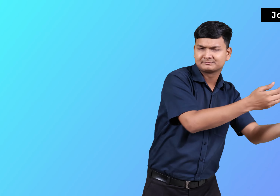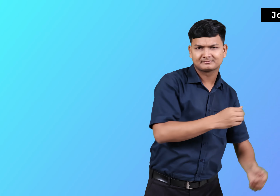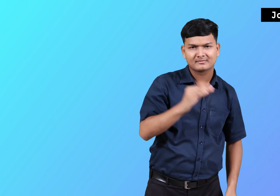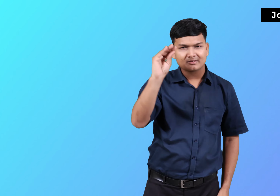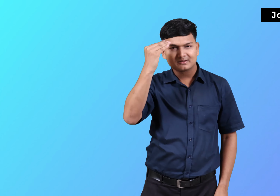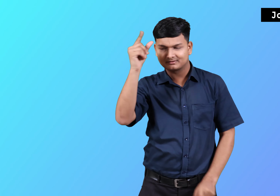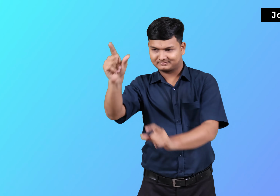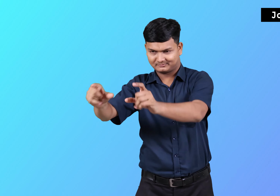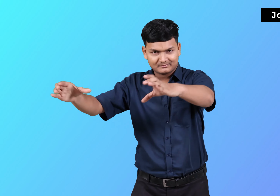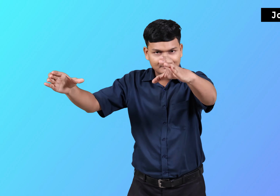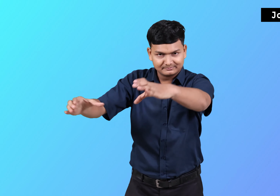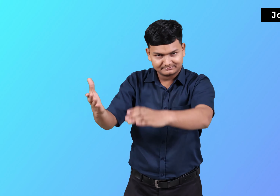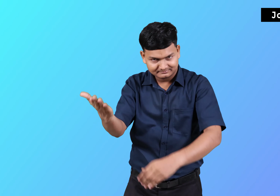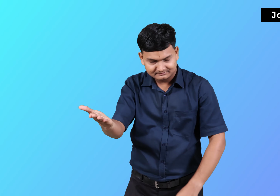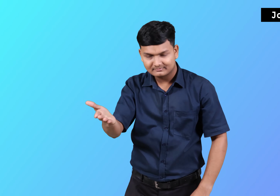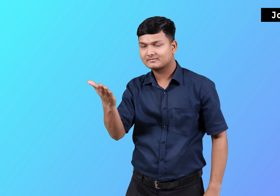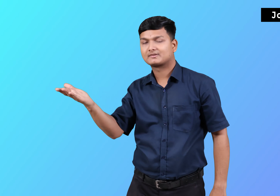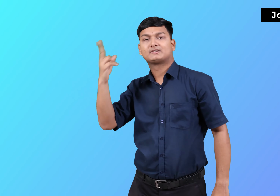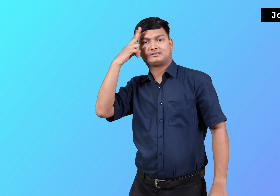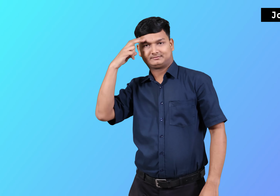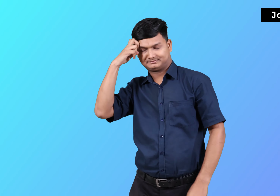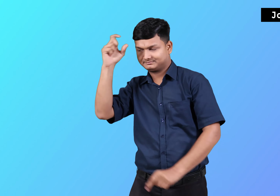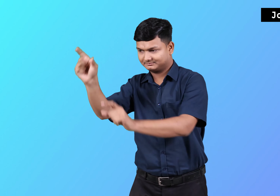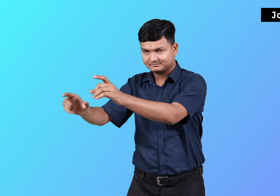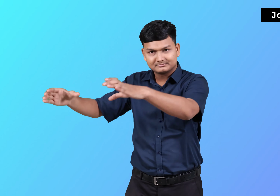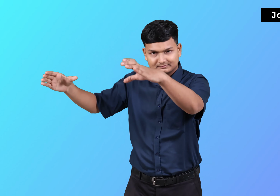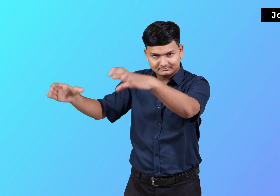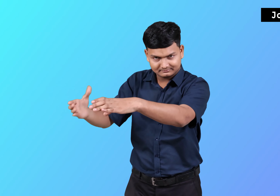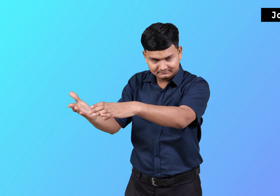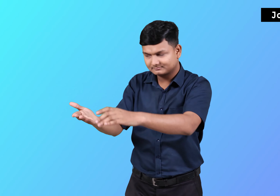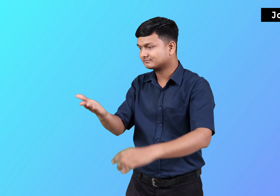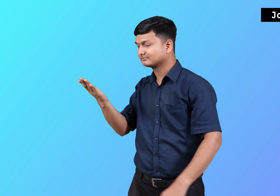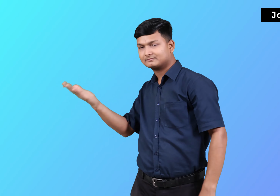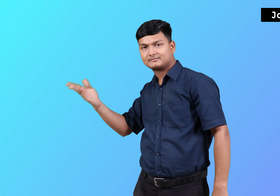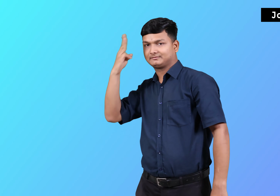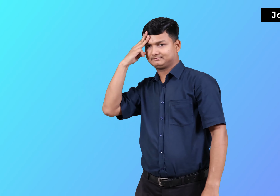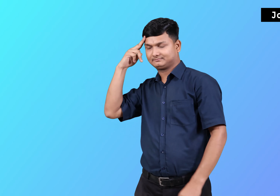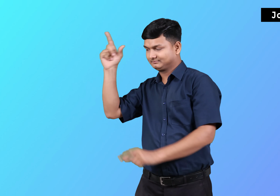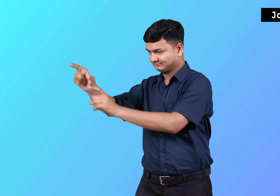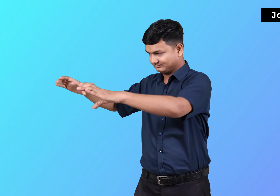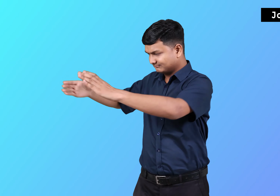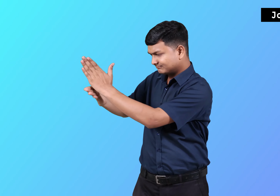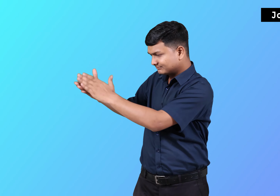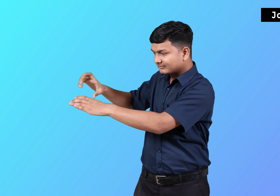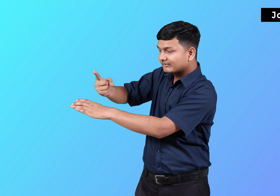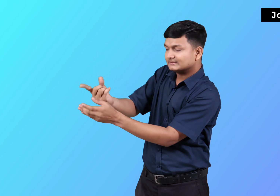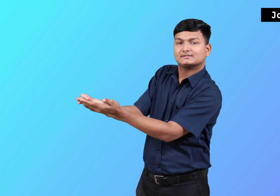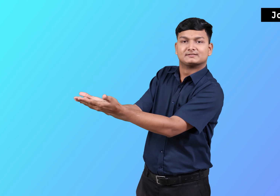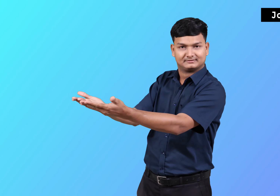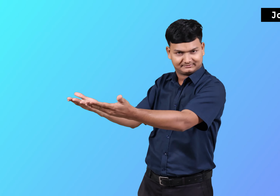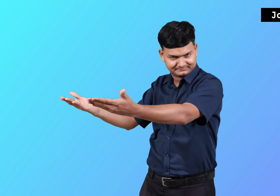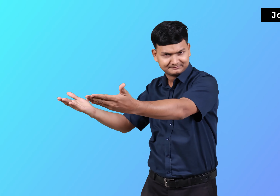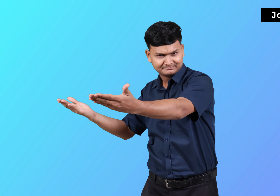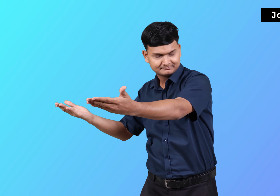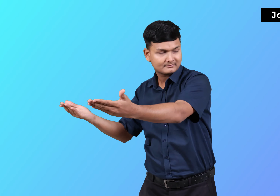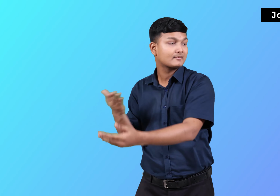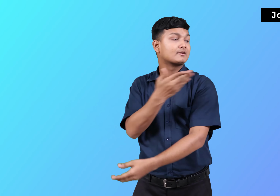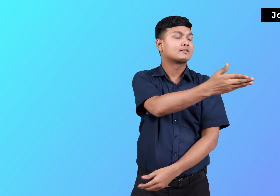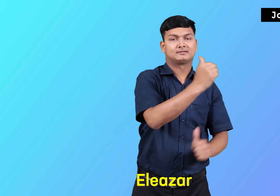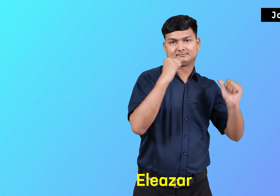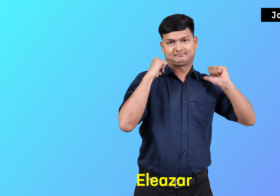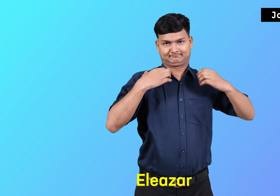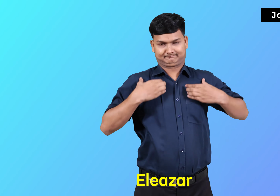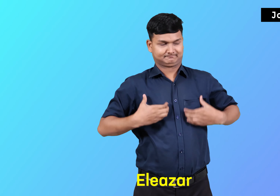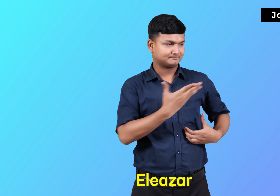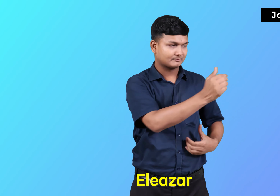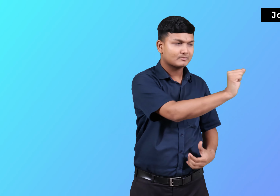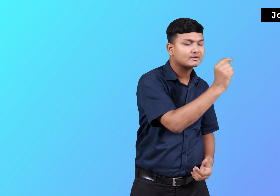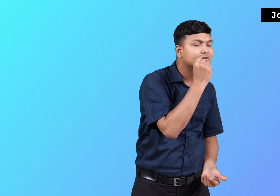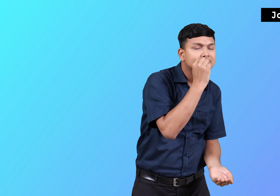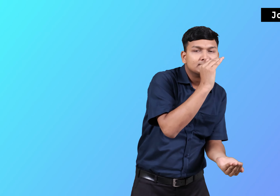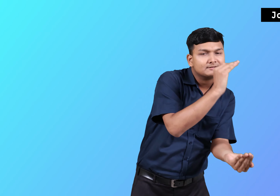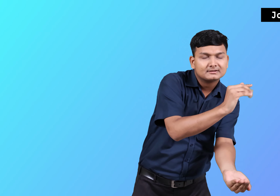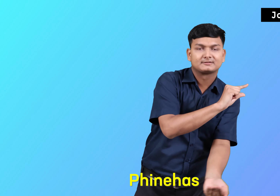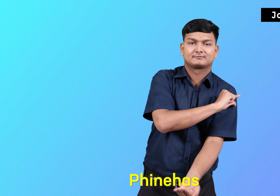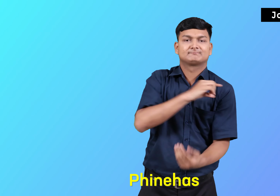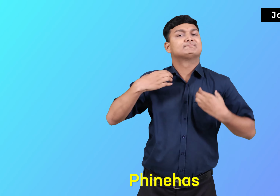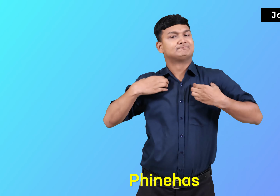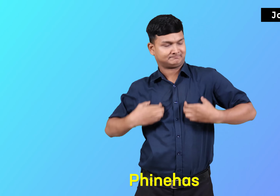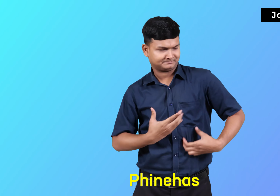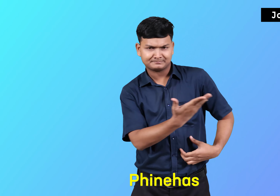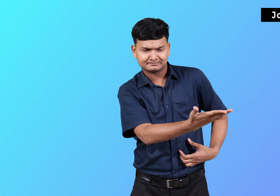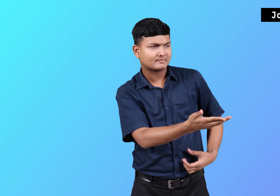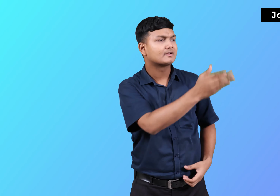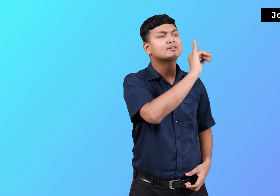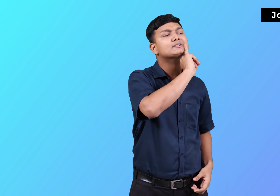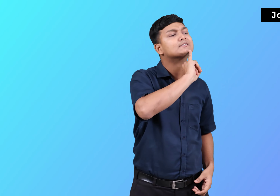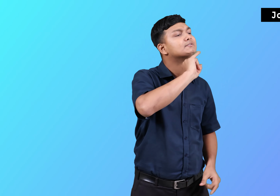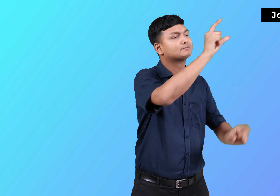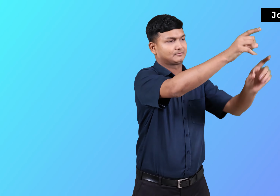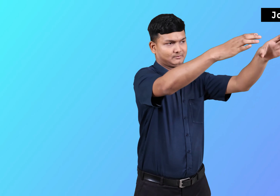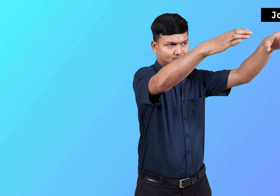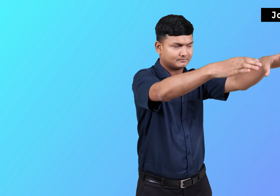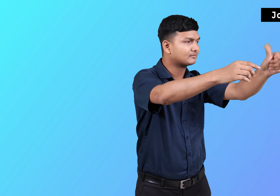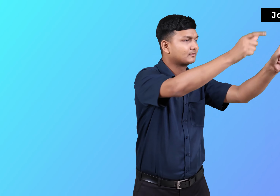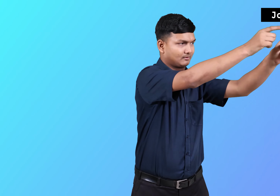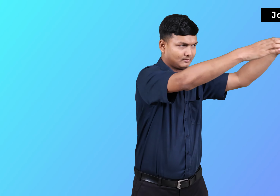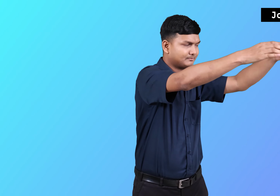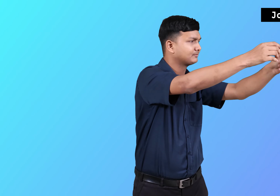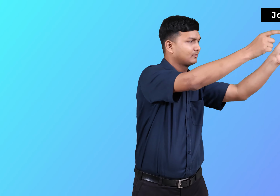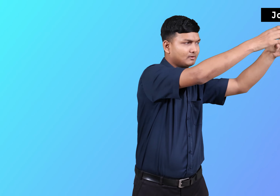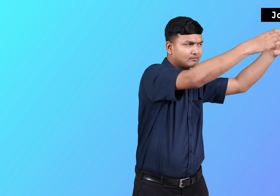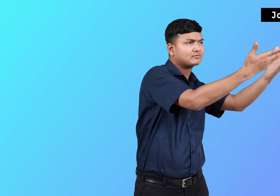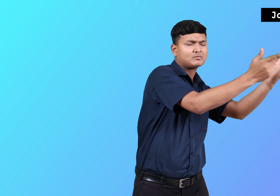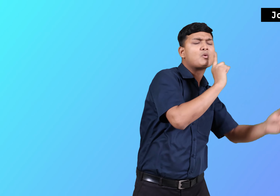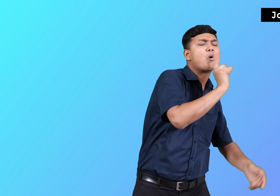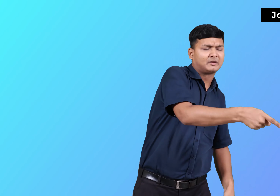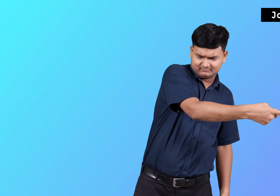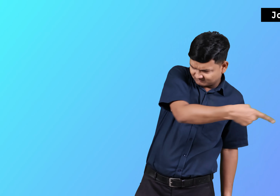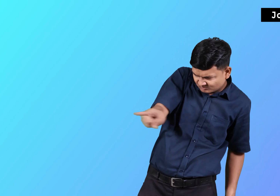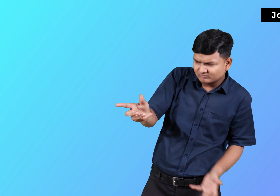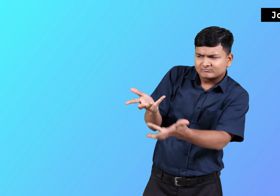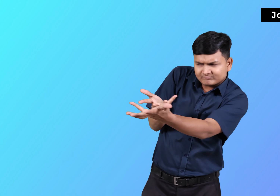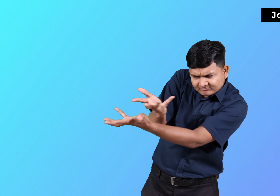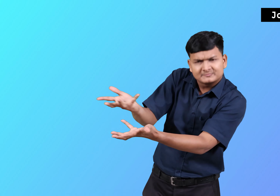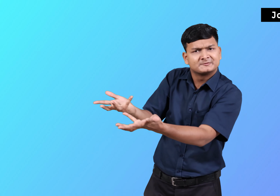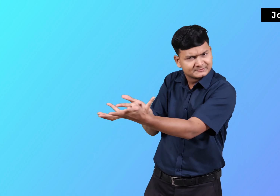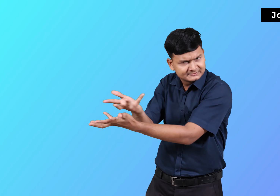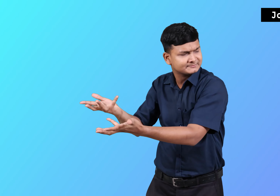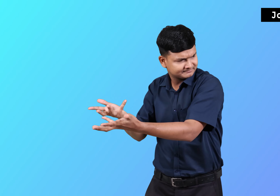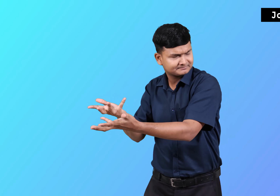The Israelites sent some men to talk to the people of Reuben, Gad and Manasseh. The leader of these men was Phinehas, son of Eleazar the priest.